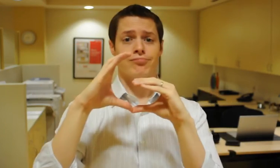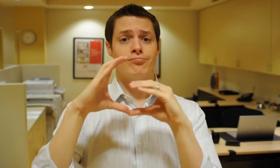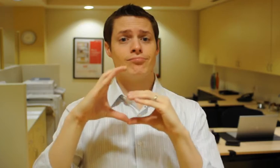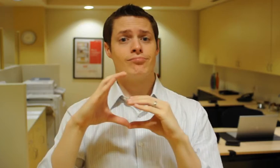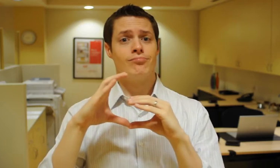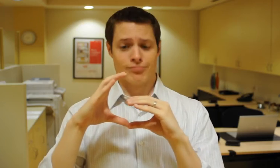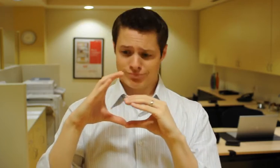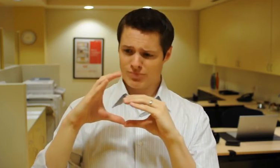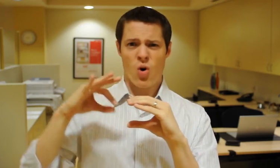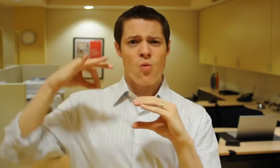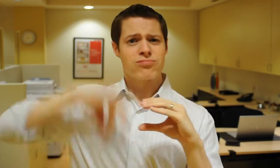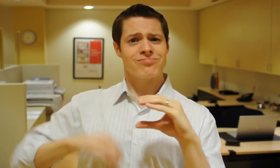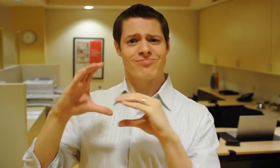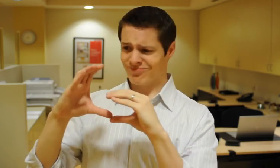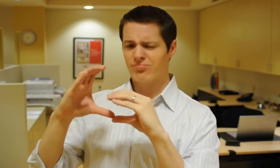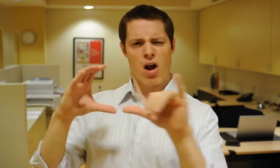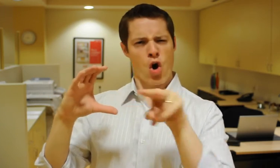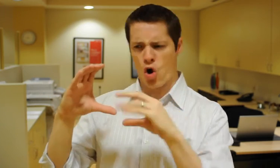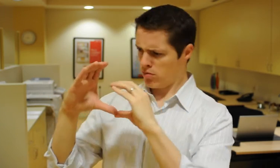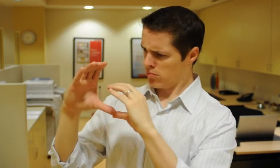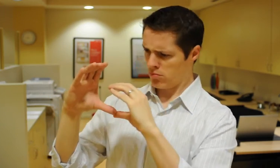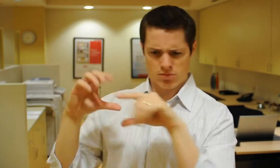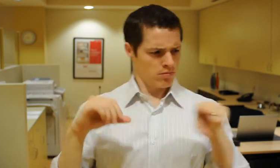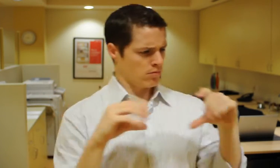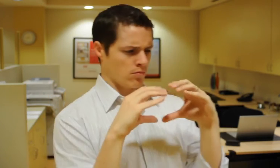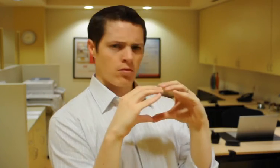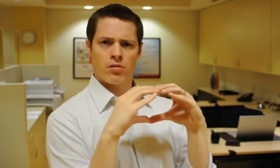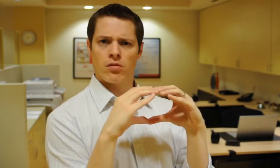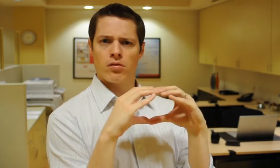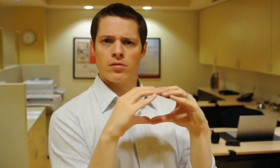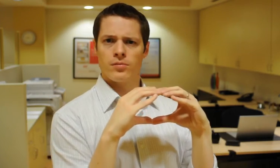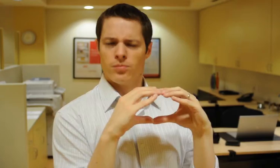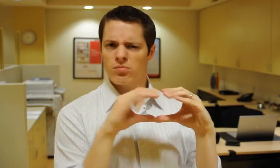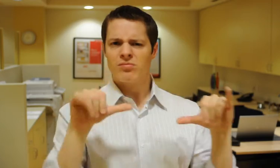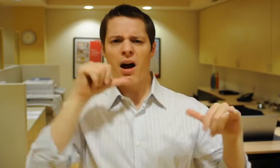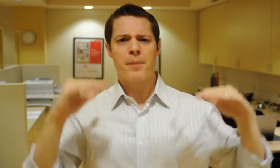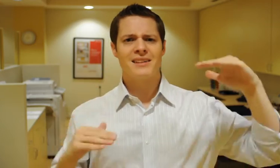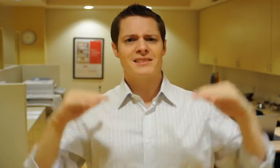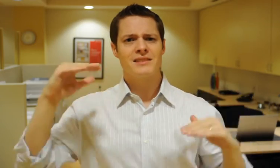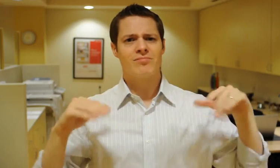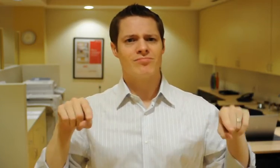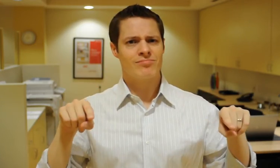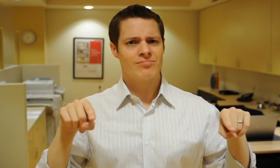And show an enormous profit. Let's compare profit margins. There is no proportion.